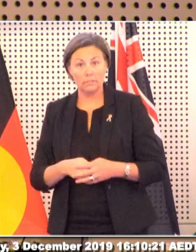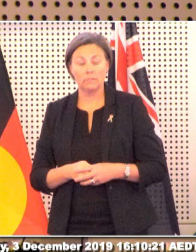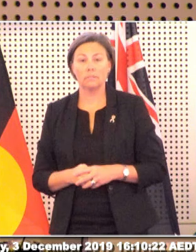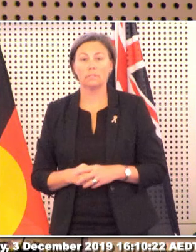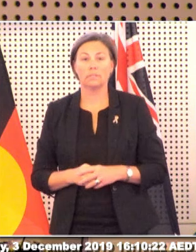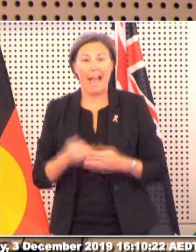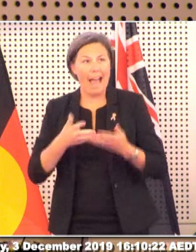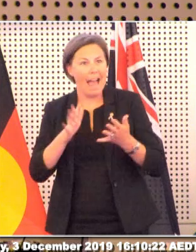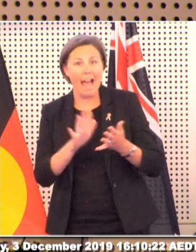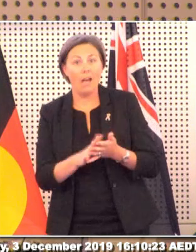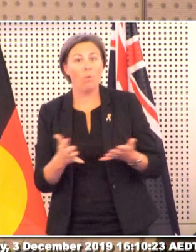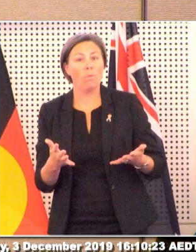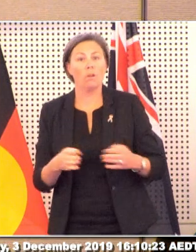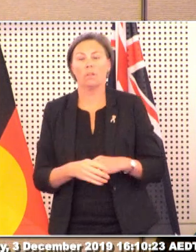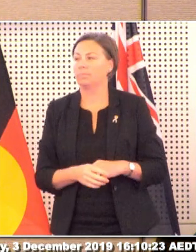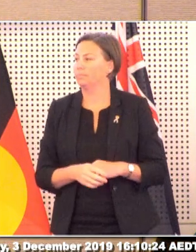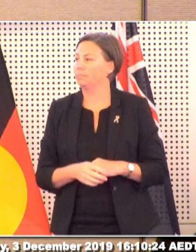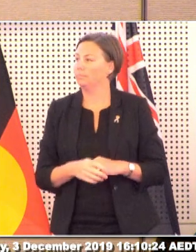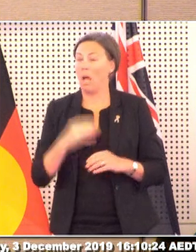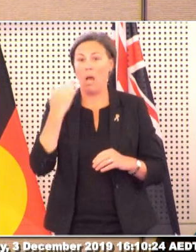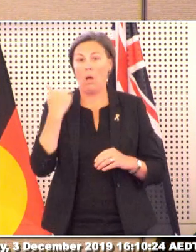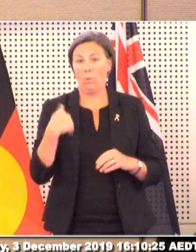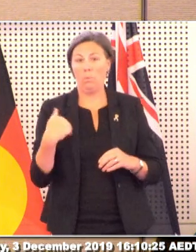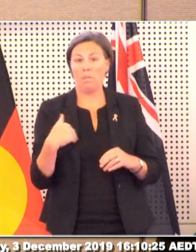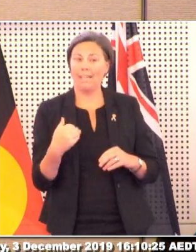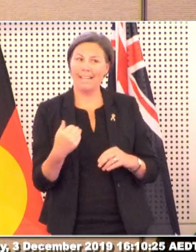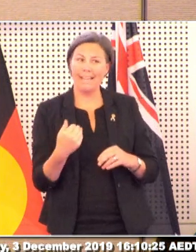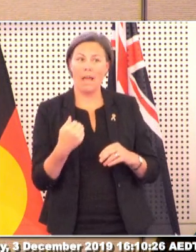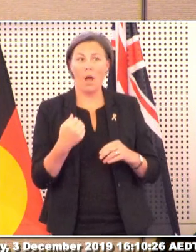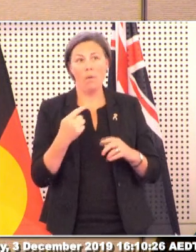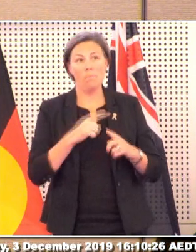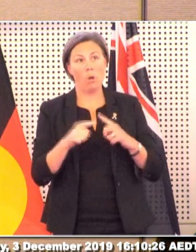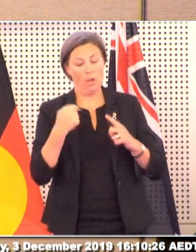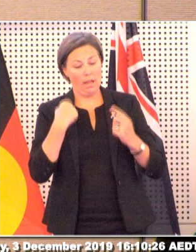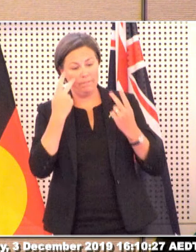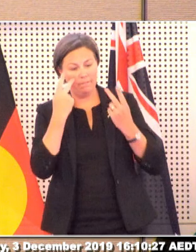For a lot of the people I see, they are quite complex needs, people with intellectual disabilities.